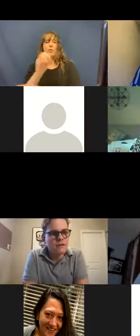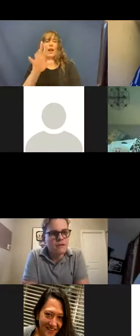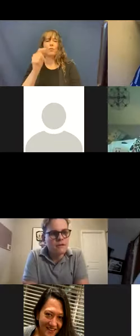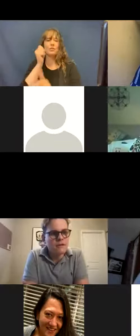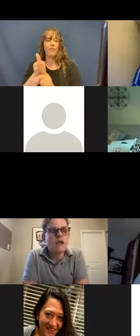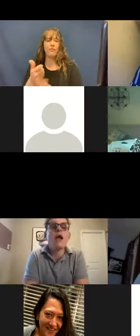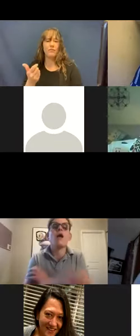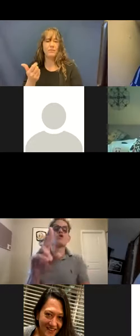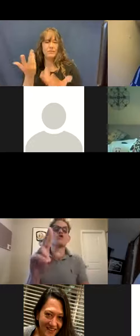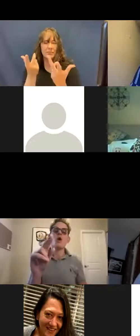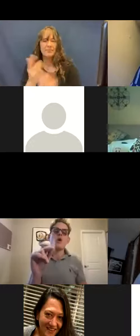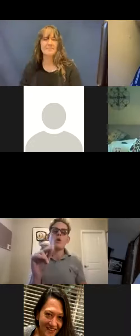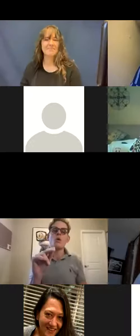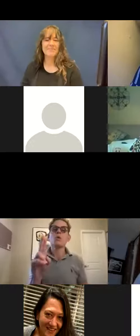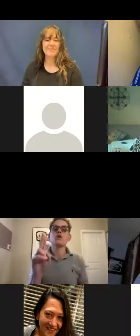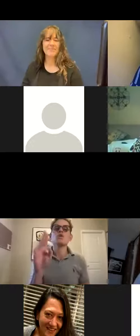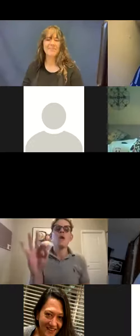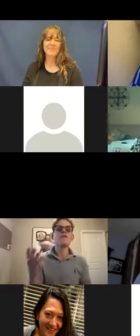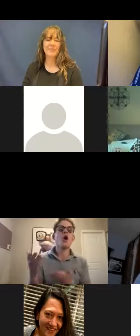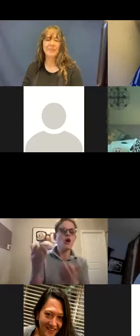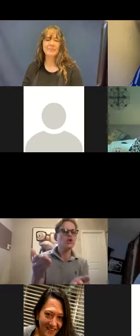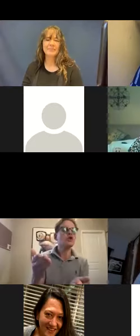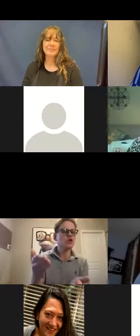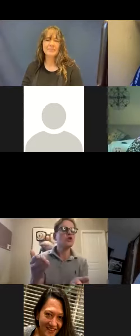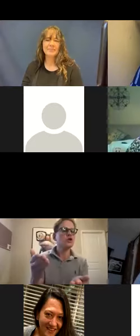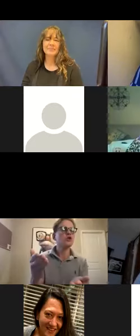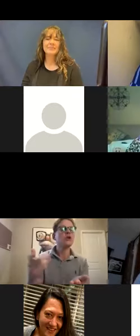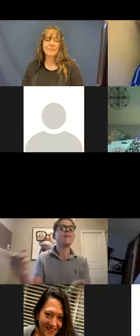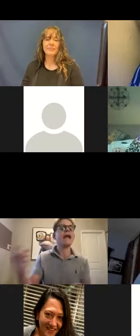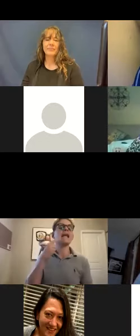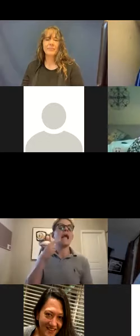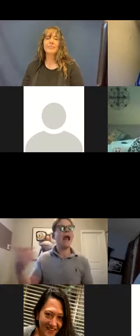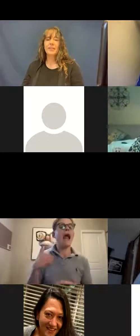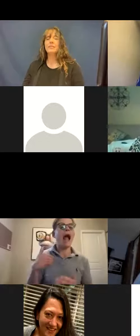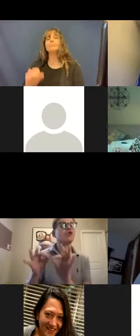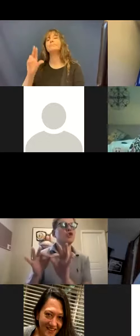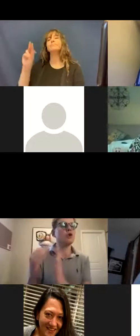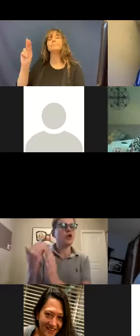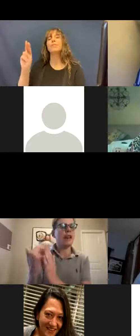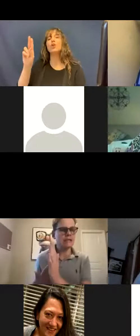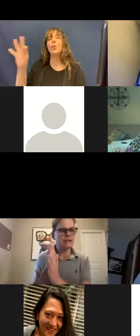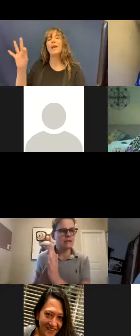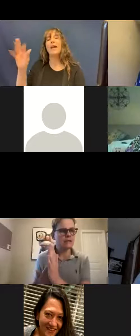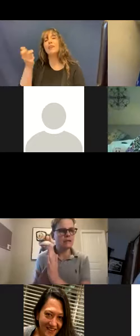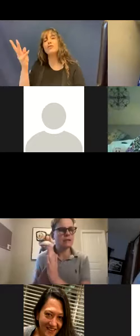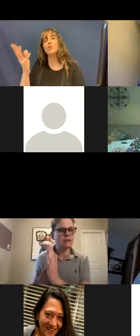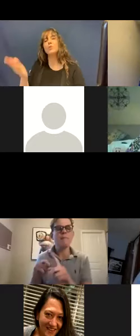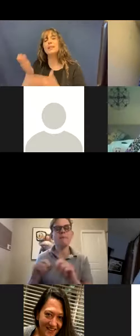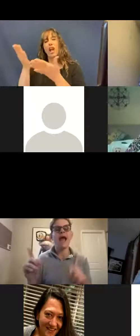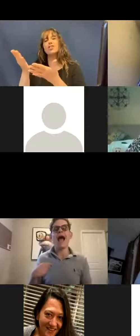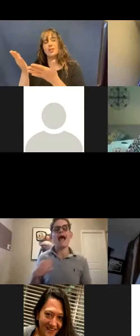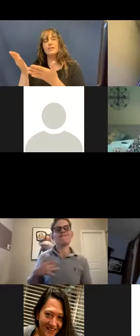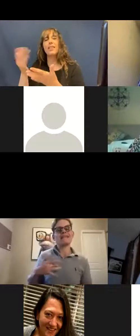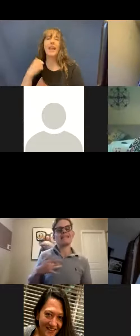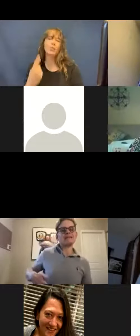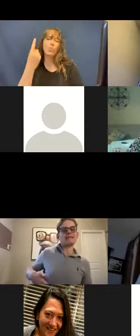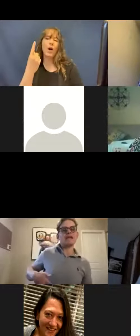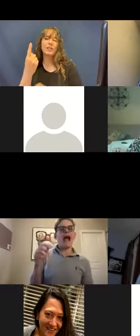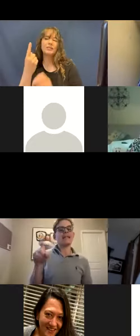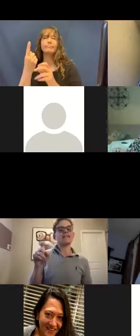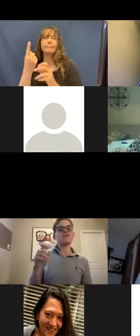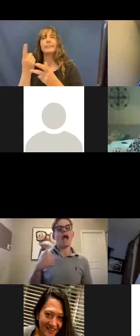No. UF had some suggestions. They had an interpreters list. I just kind